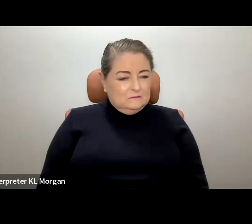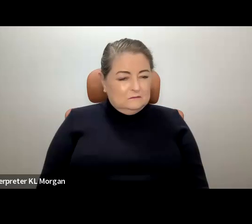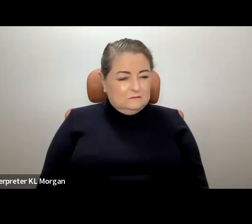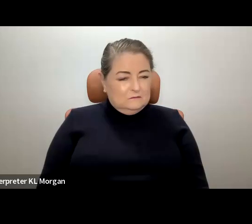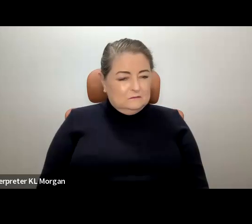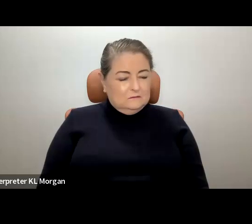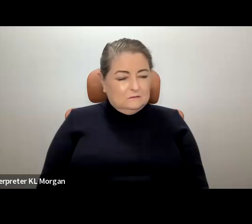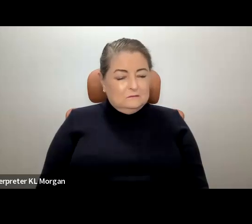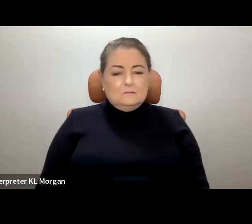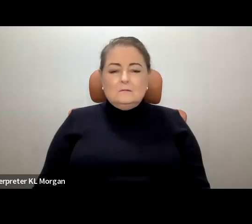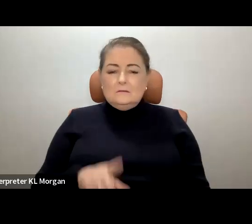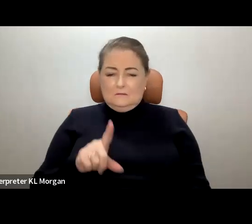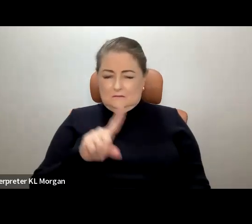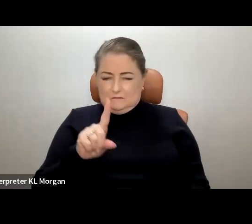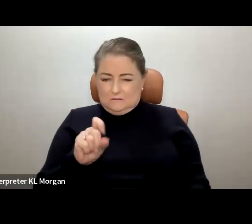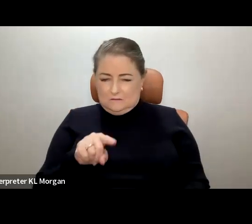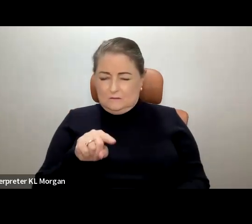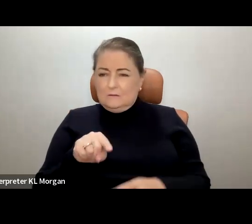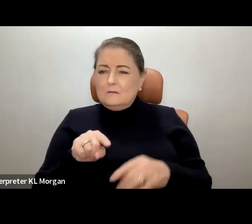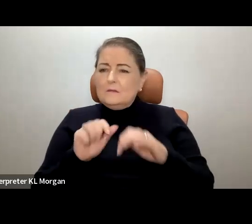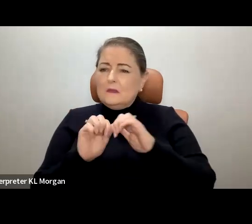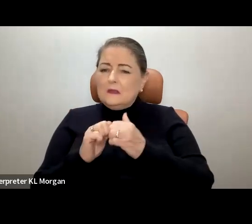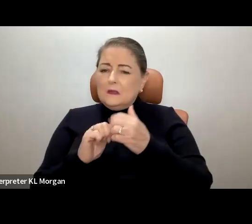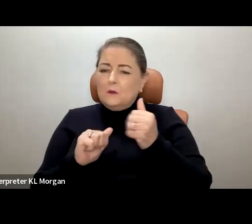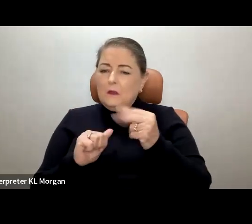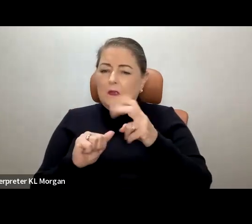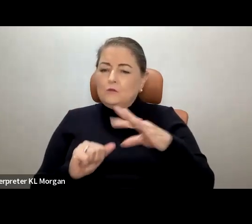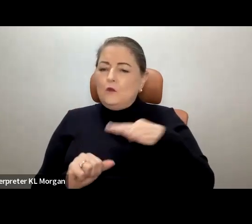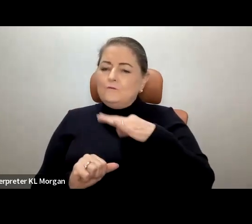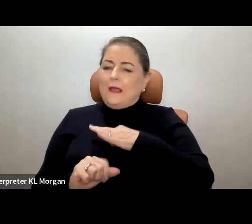[Tania Kalaitzidis] There is a question. How have your faculty responded in terms